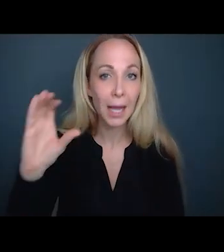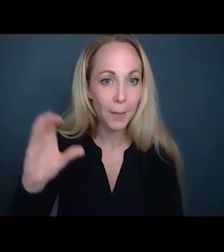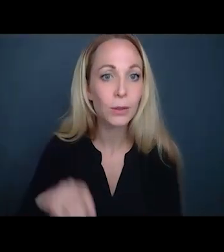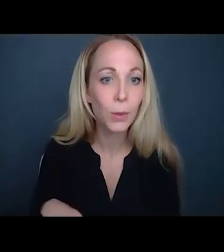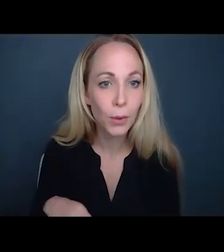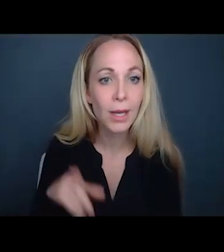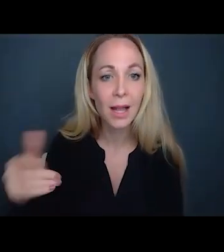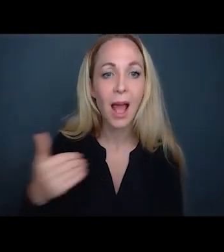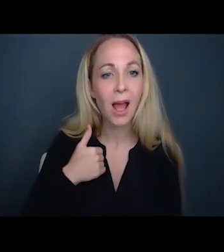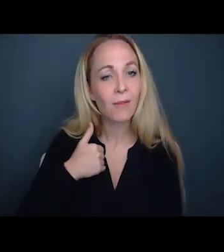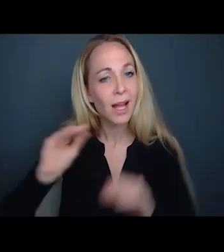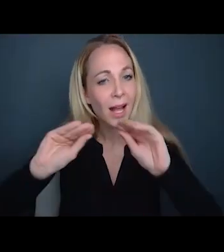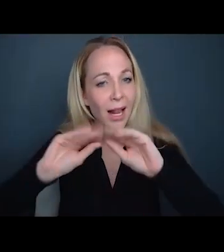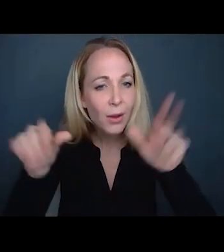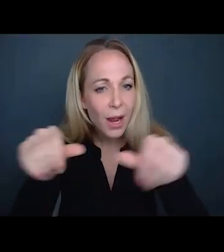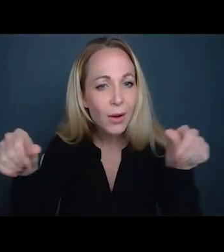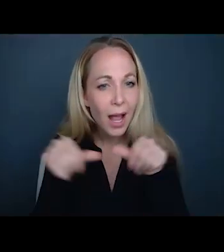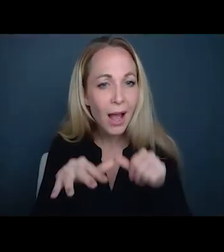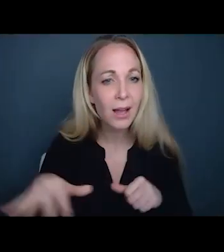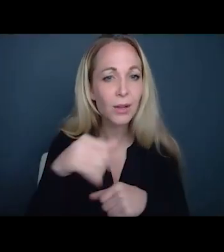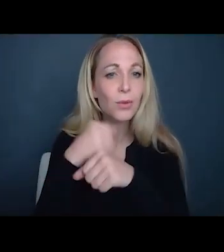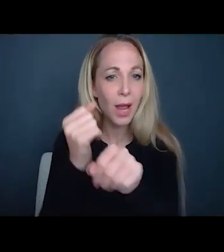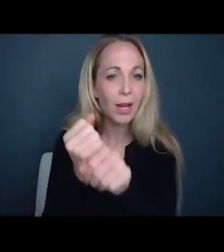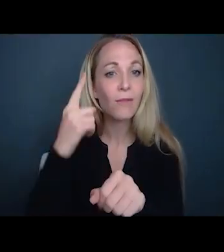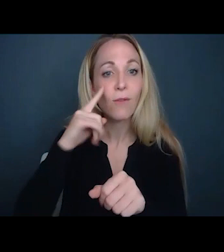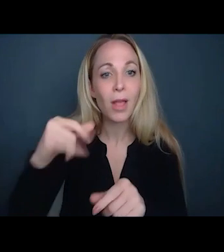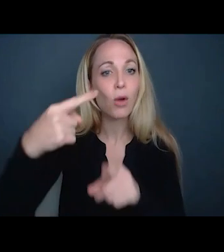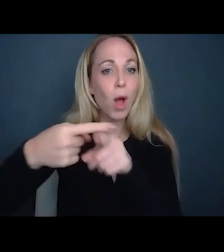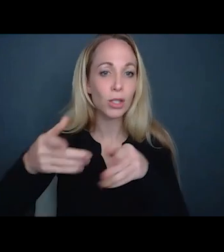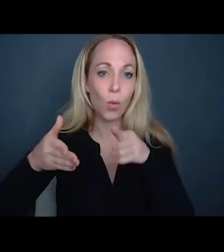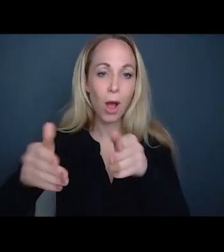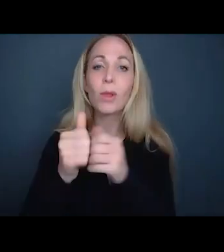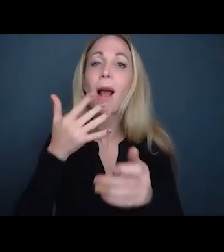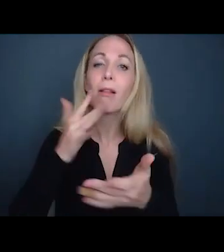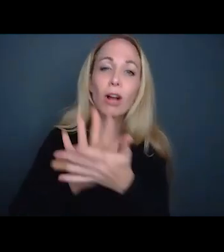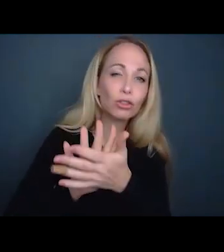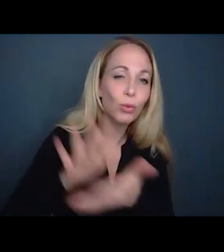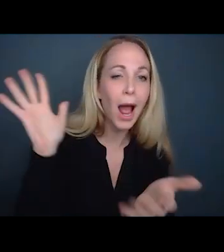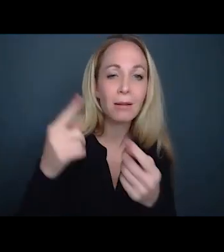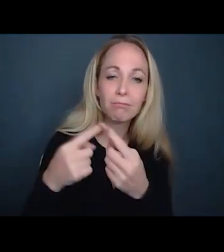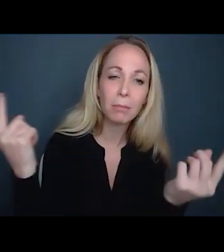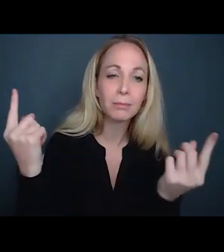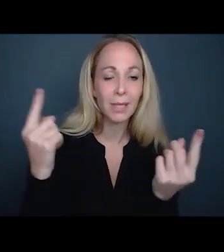There is a very clear area created for the crosswalk with color contrast, extending striping,